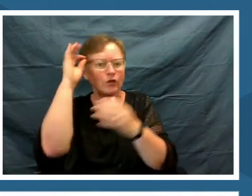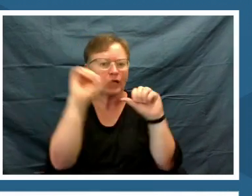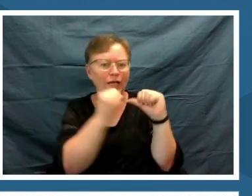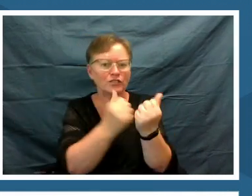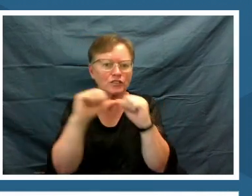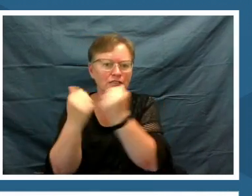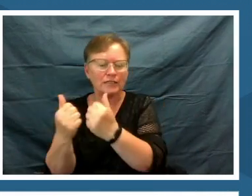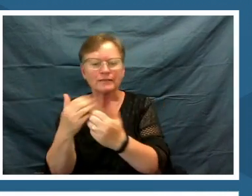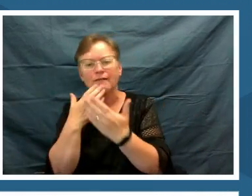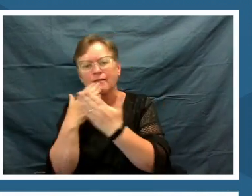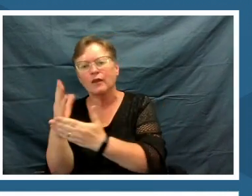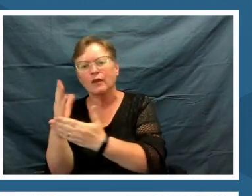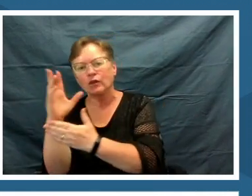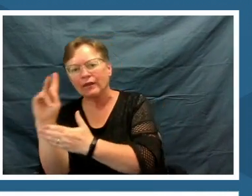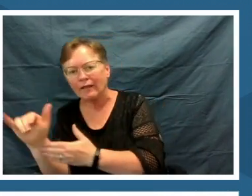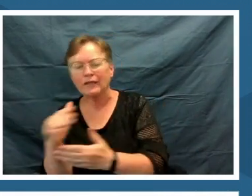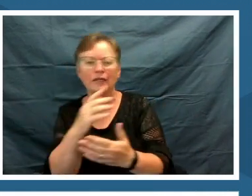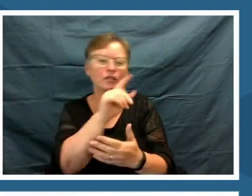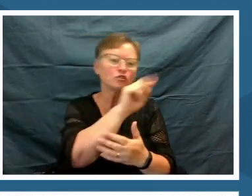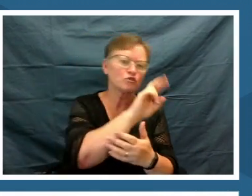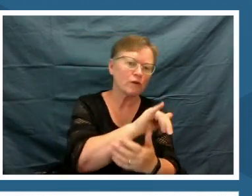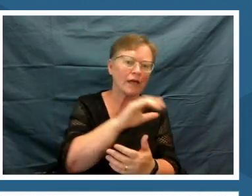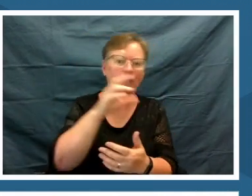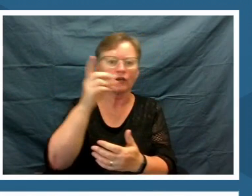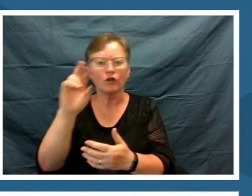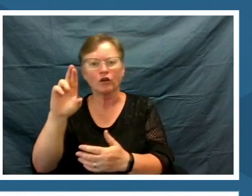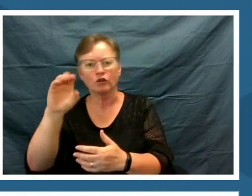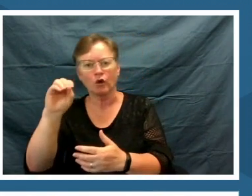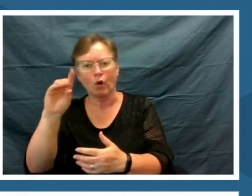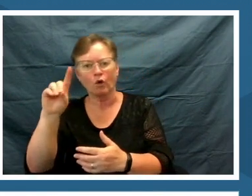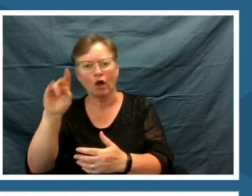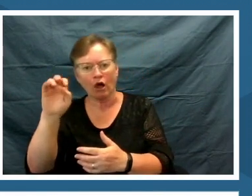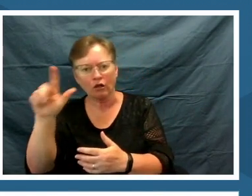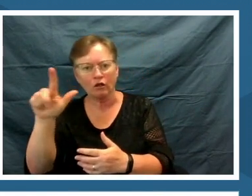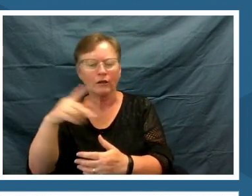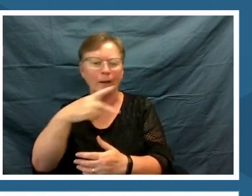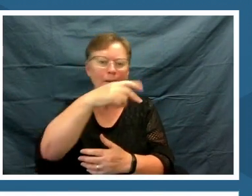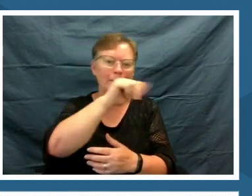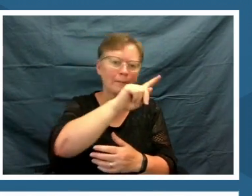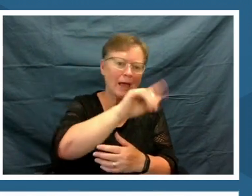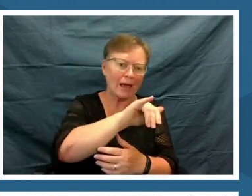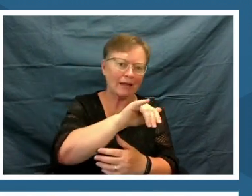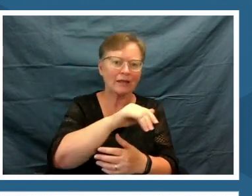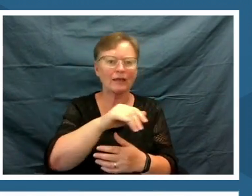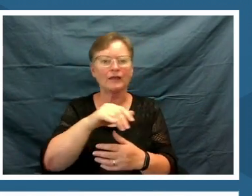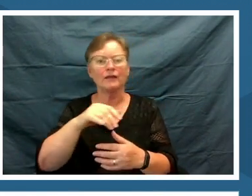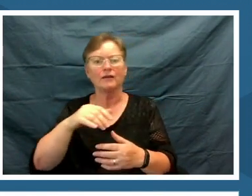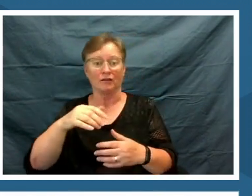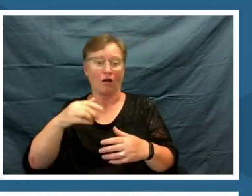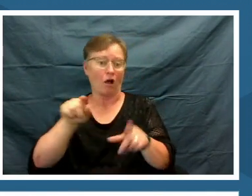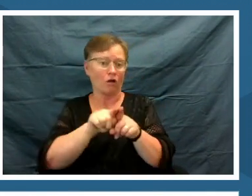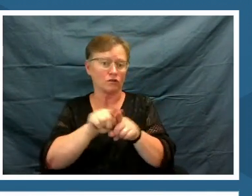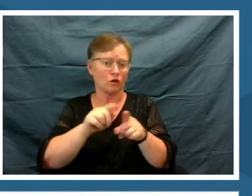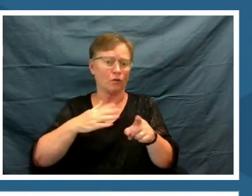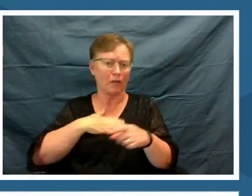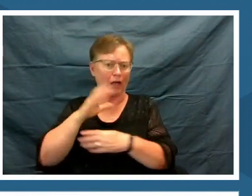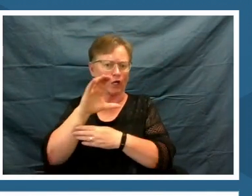o'donnell thank you patty i also want to thank my co-leads in the